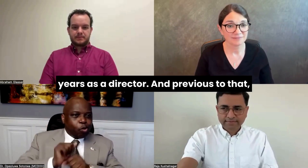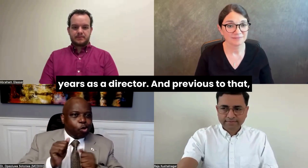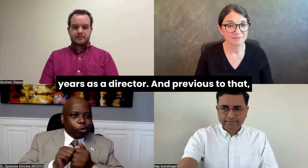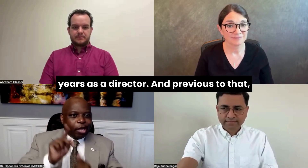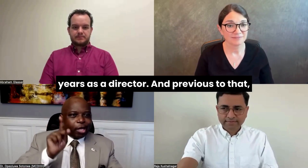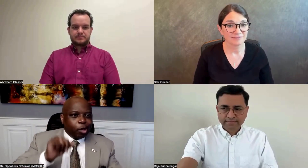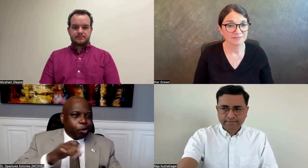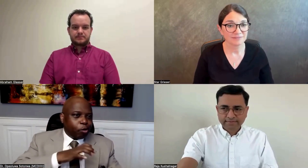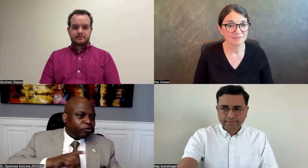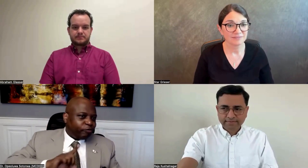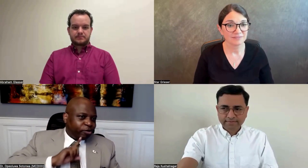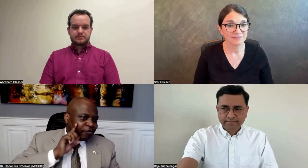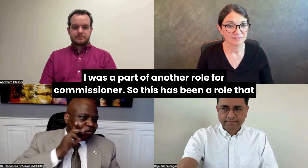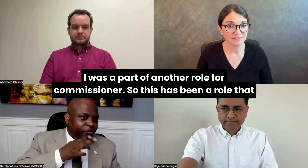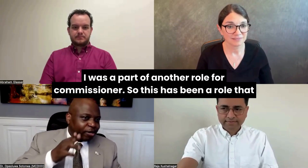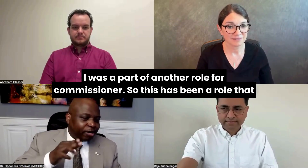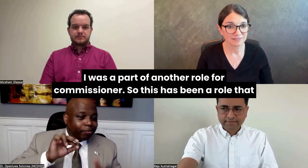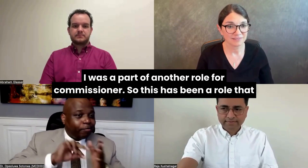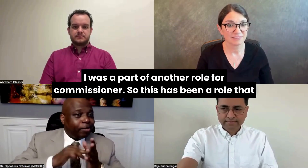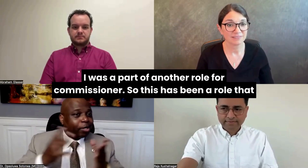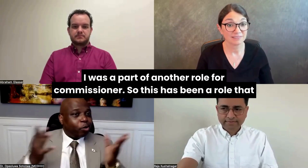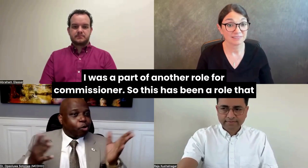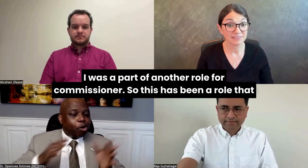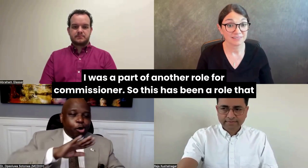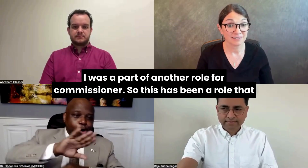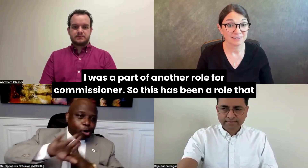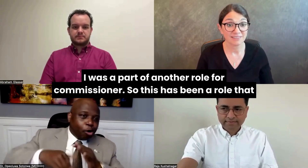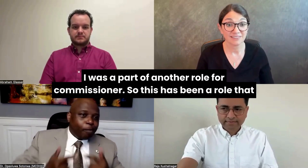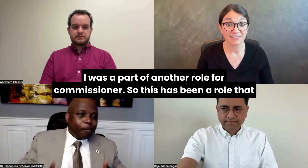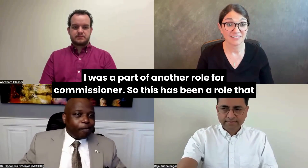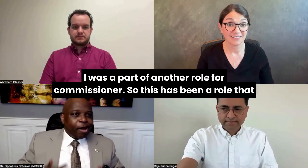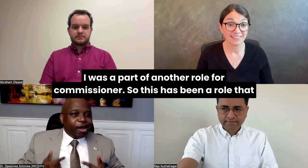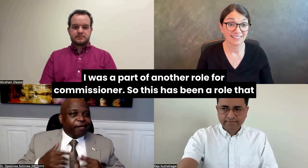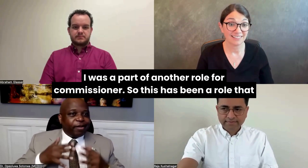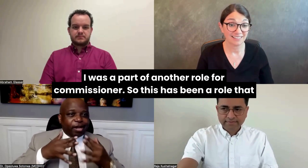I was a part of another role for commissioner. So this has been a role that